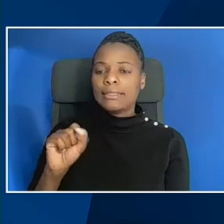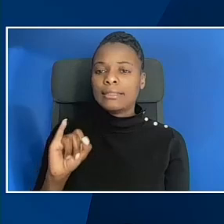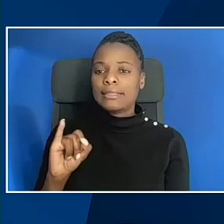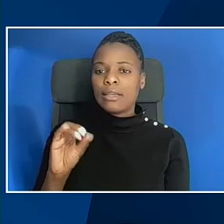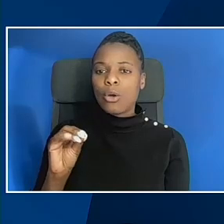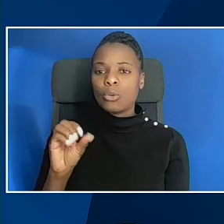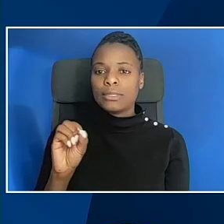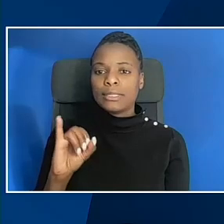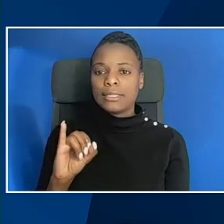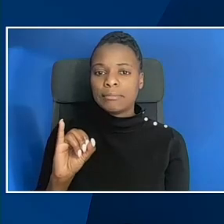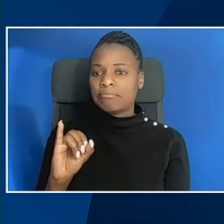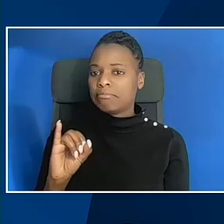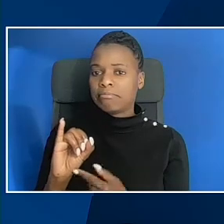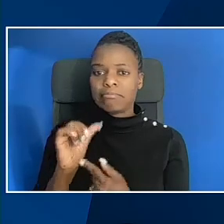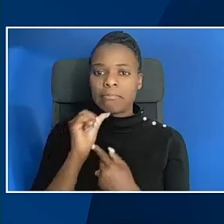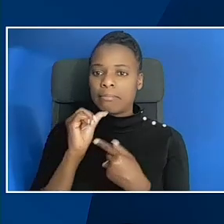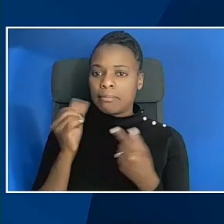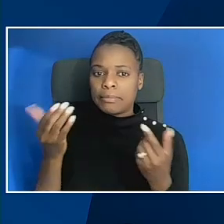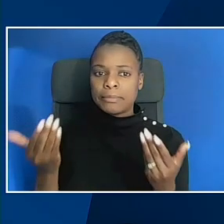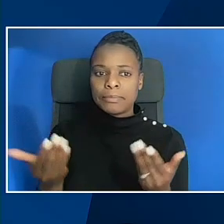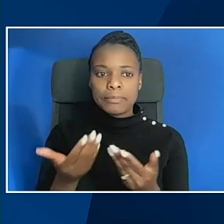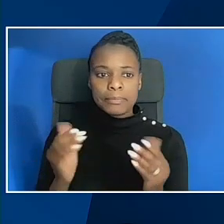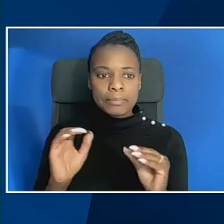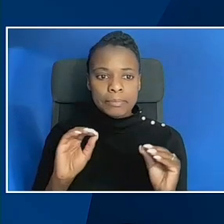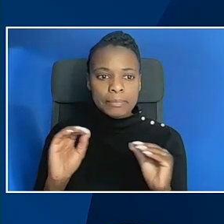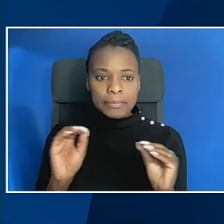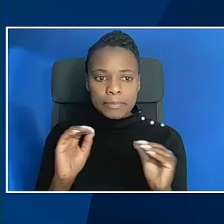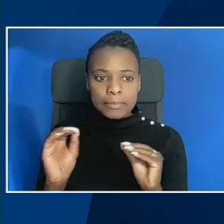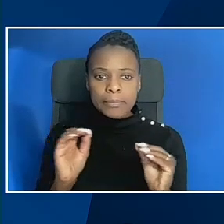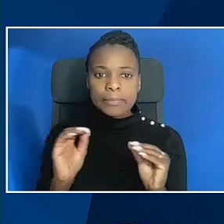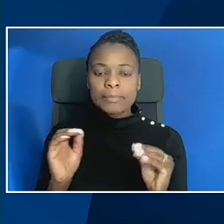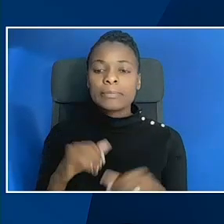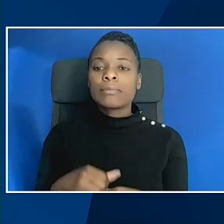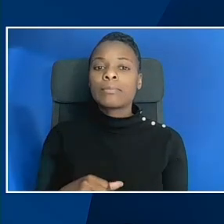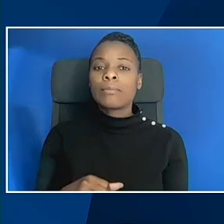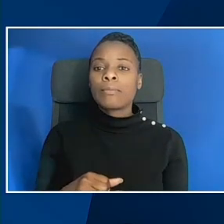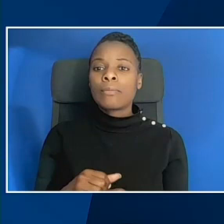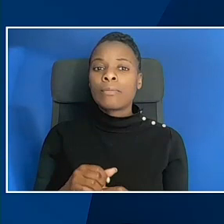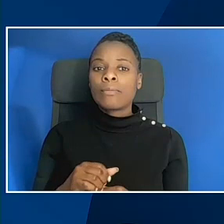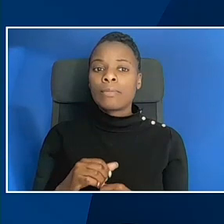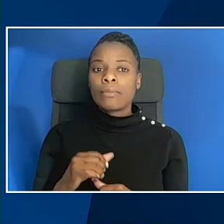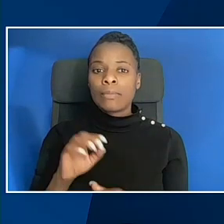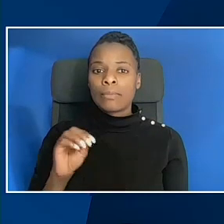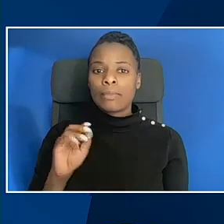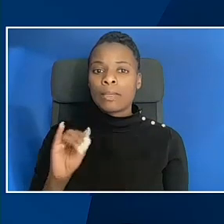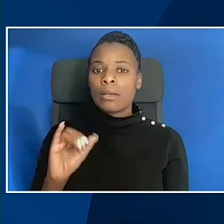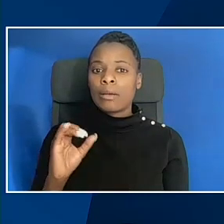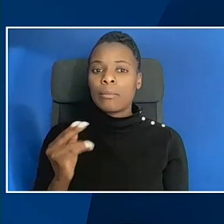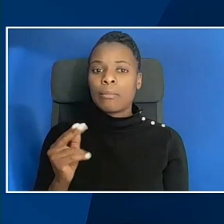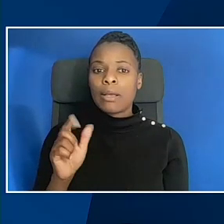Okay, and Michale McComas just joined.